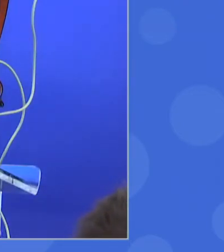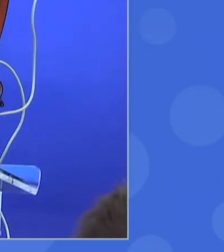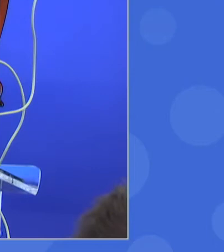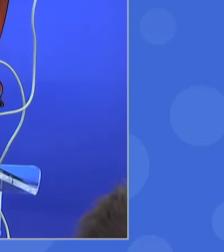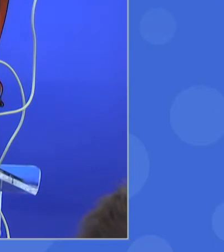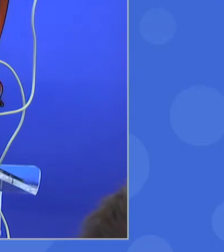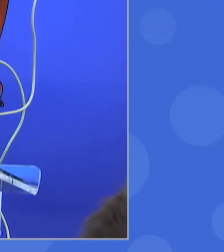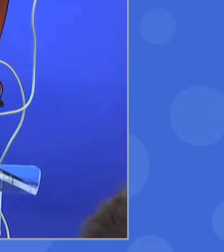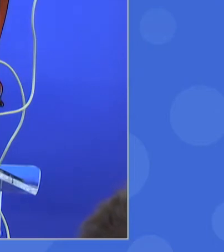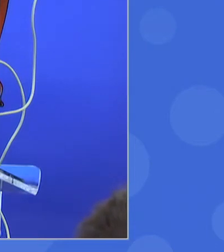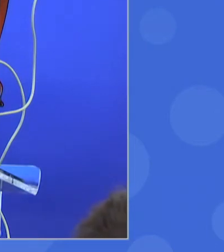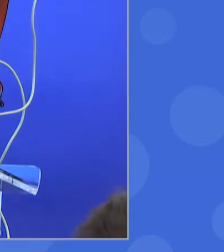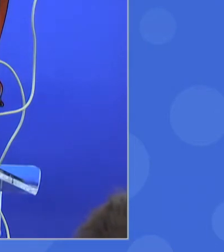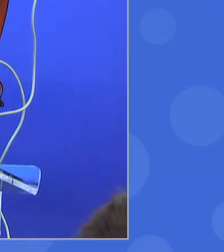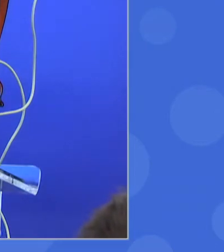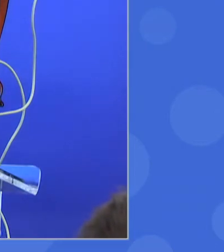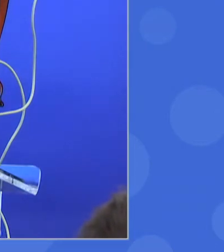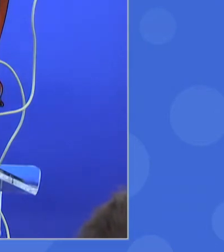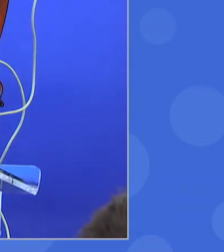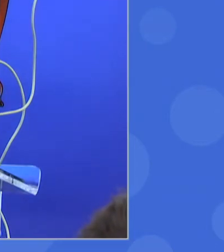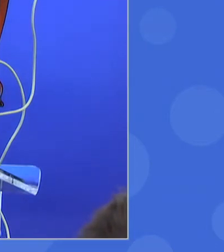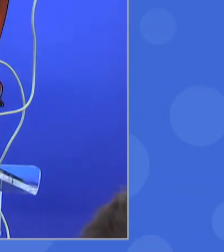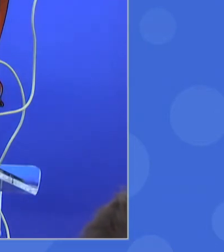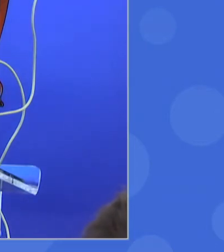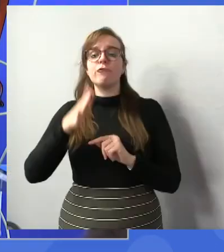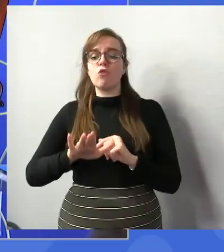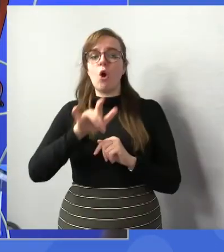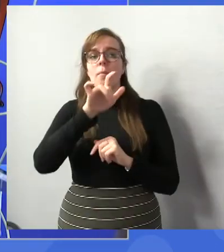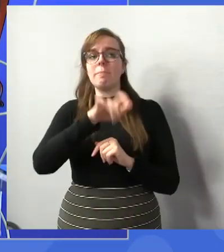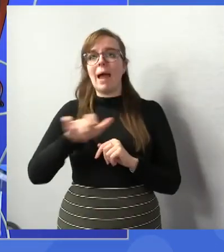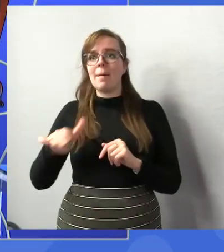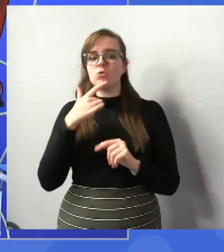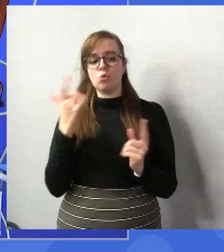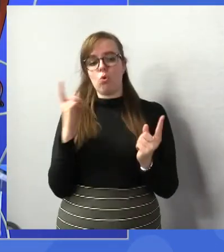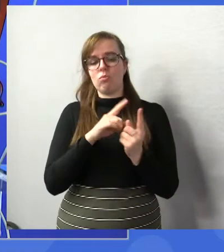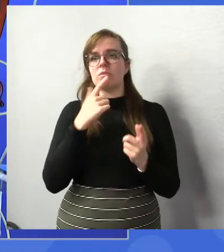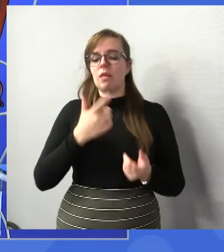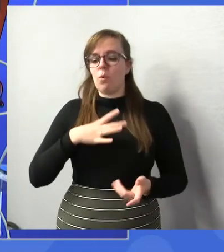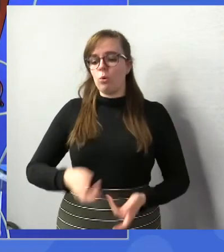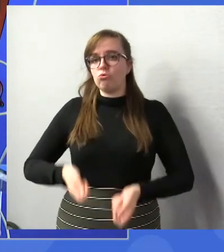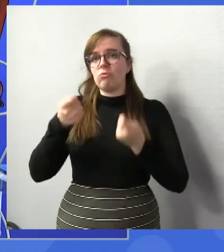minutes we're going to hear from members that have come to the desk and said they would like to raise a point in this session and